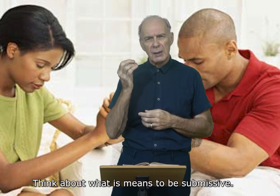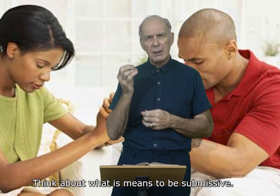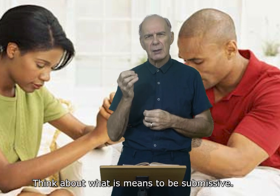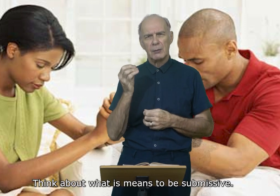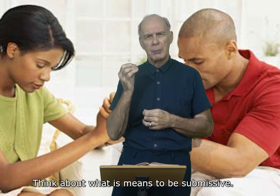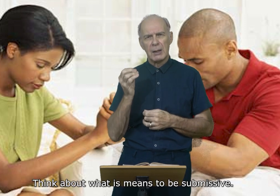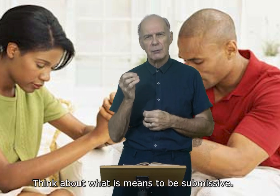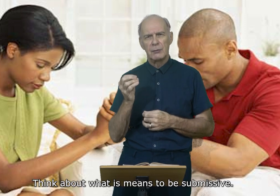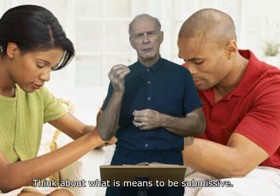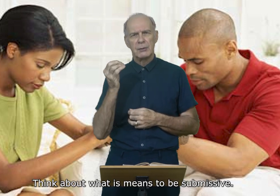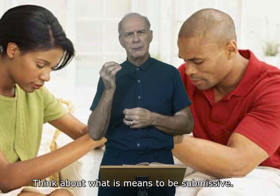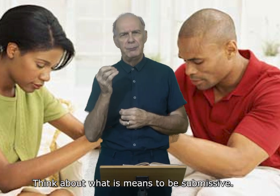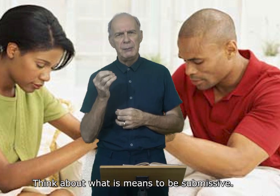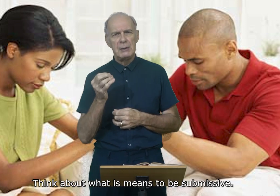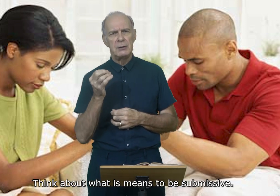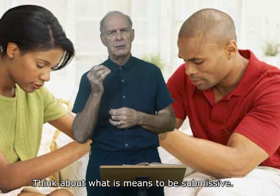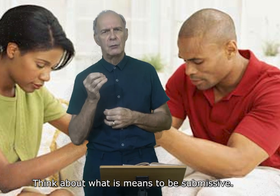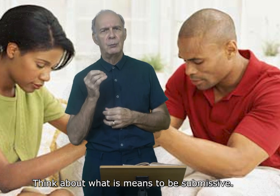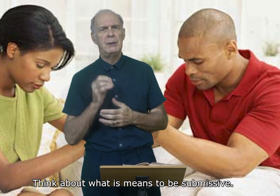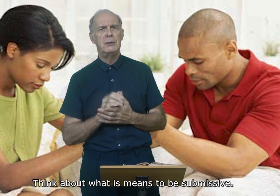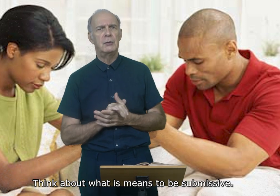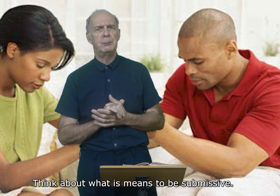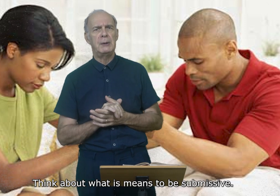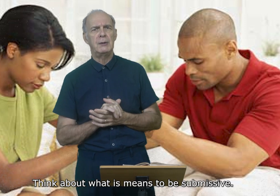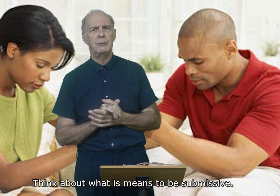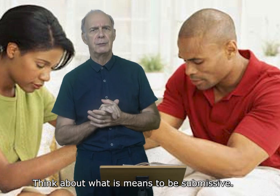Think about what is means to be submissive.